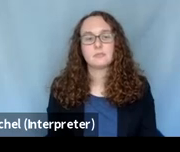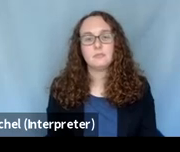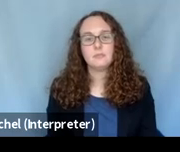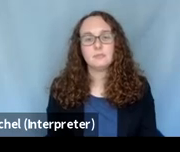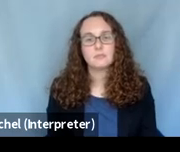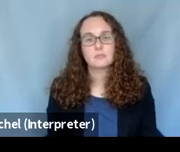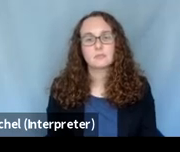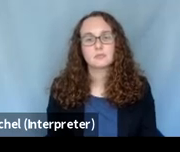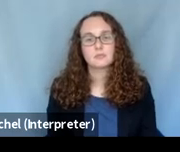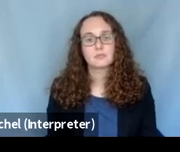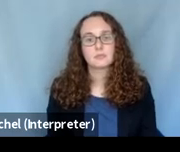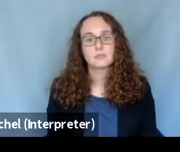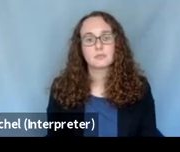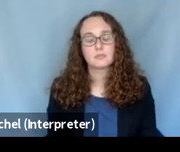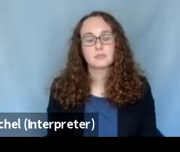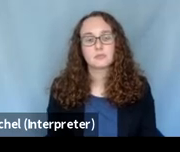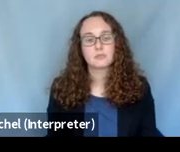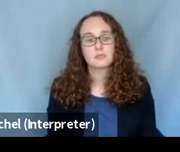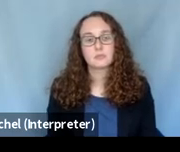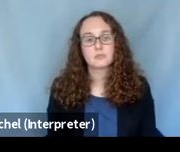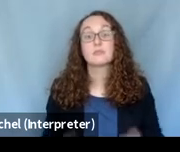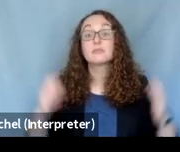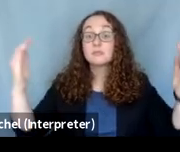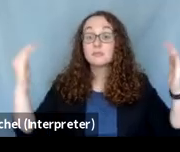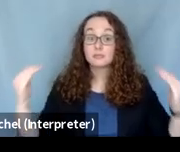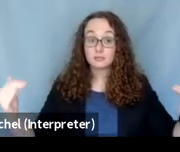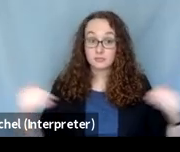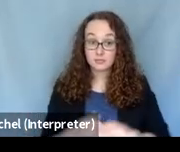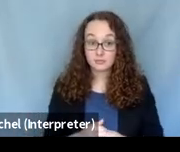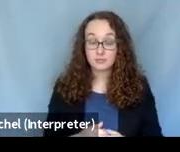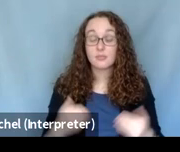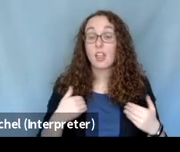Okay we do have a jobs board at Fresno City College, of course electronic.